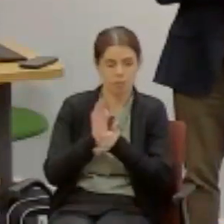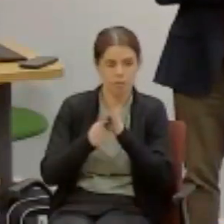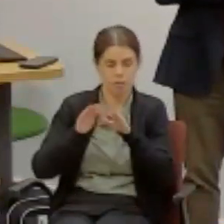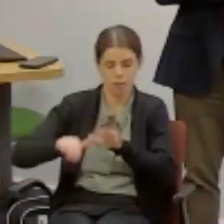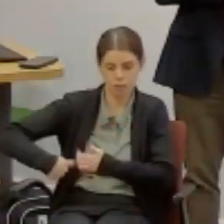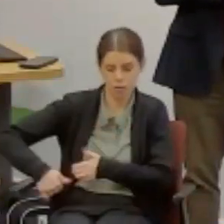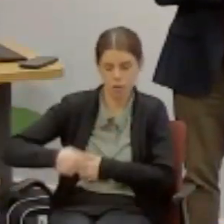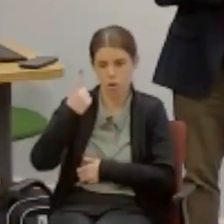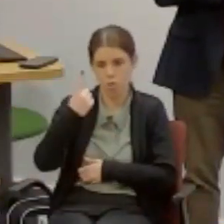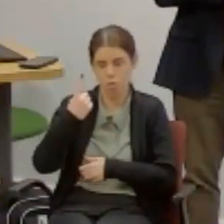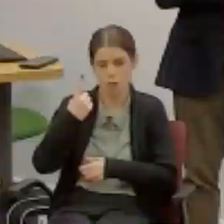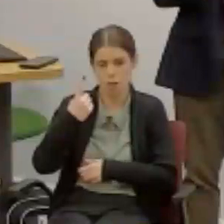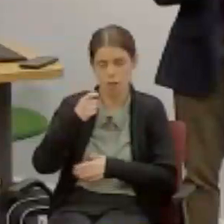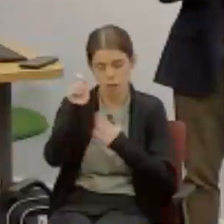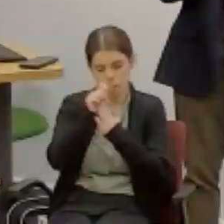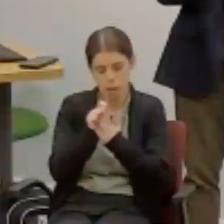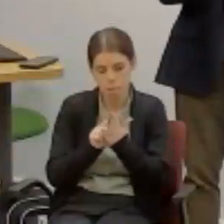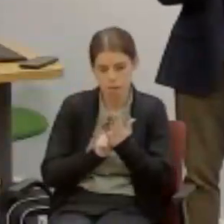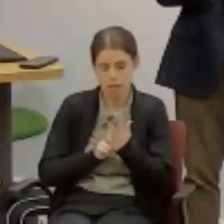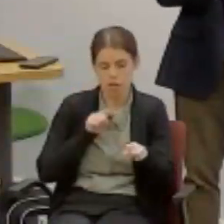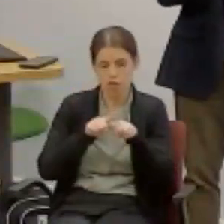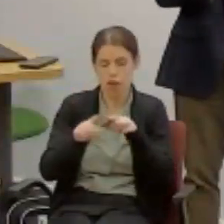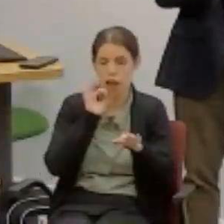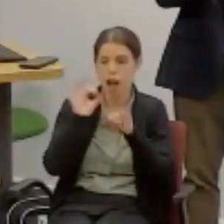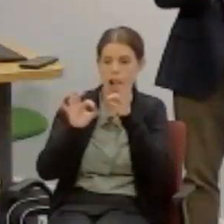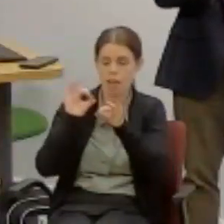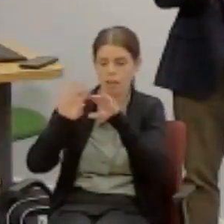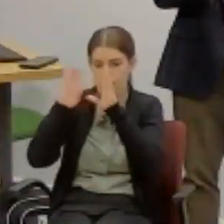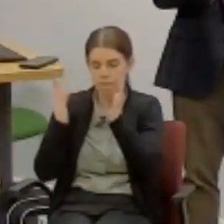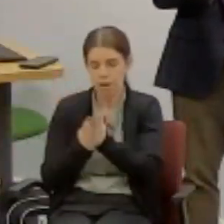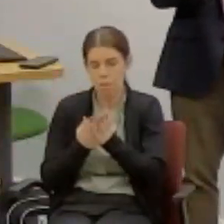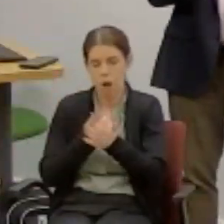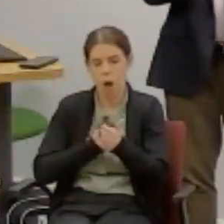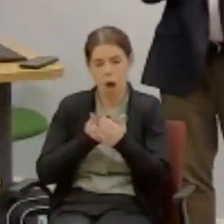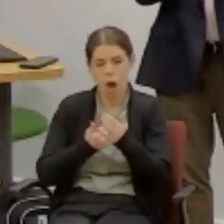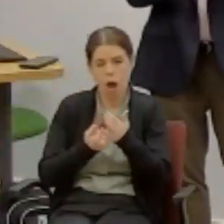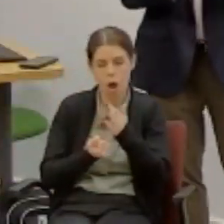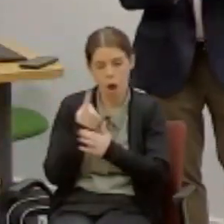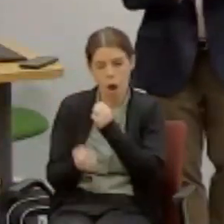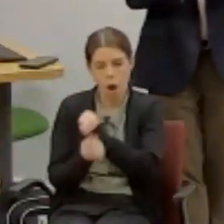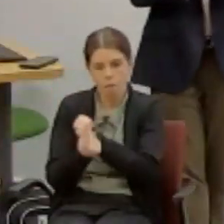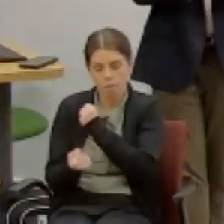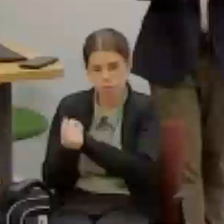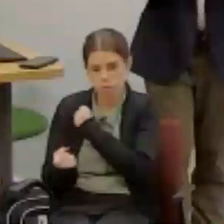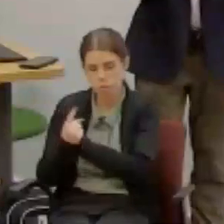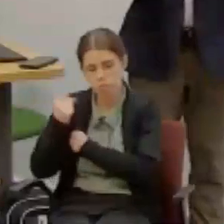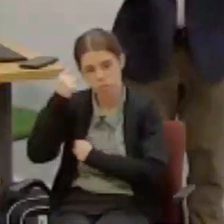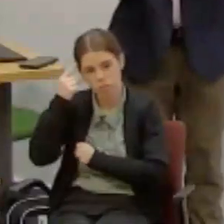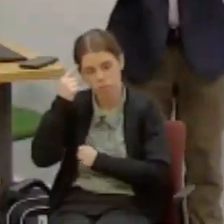There was a boarding paper in football that that tried to ask footballers, how often did you hit the ball and correlate that with risk, but it looked like there wasn't say at the